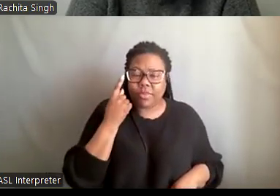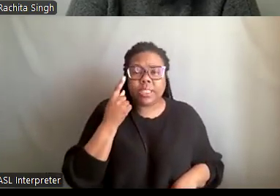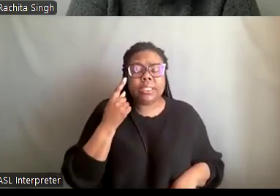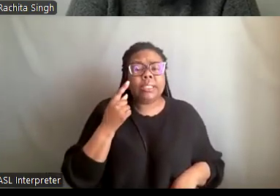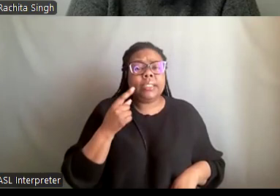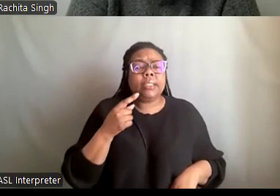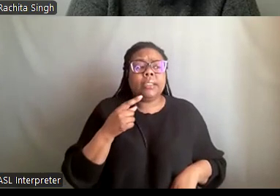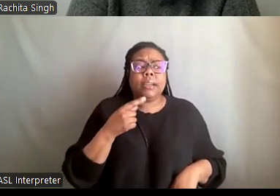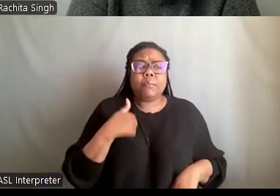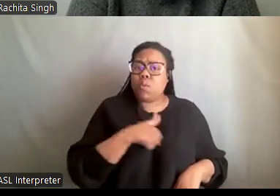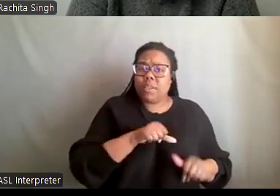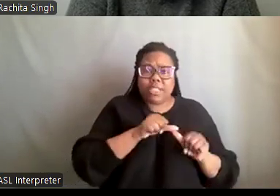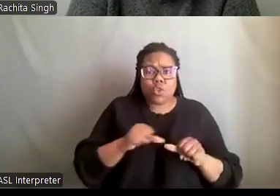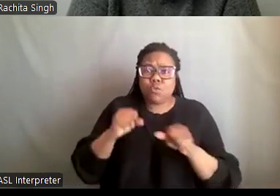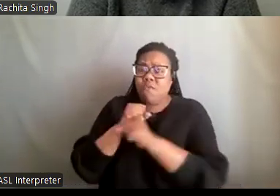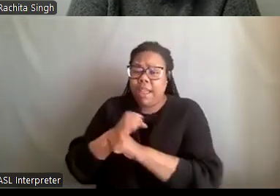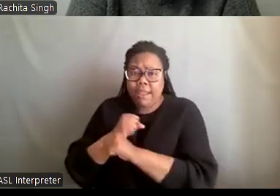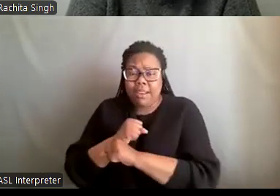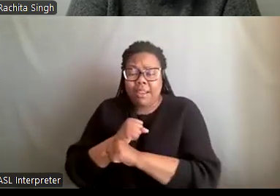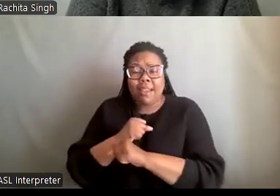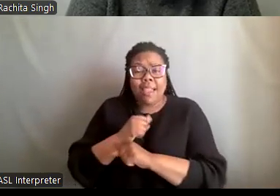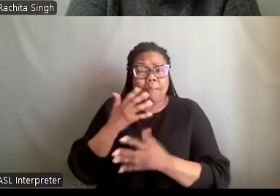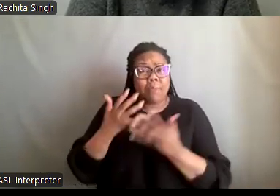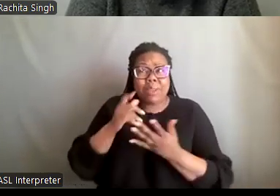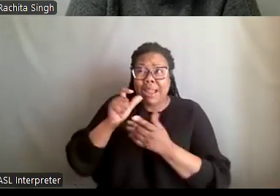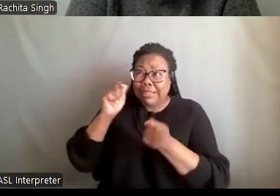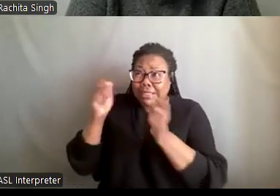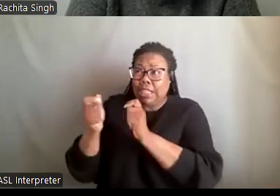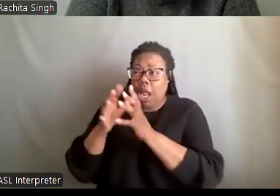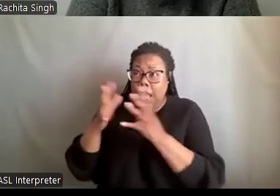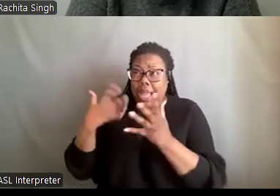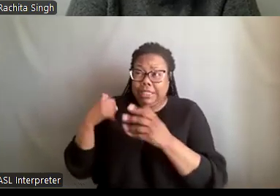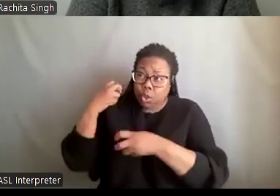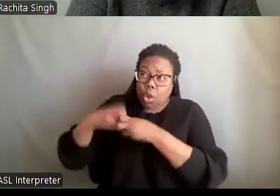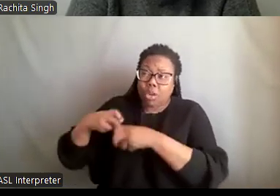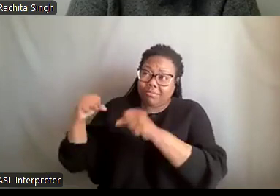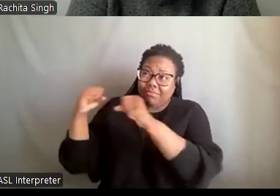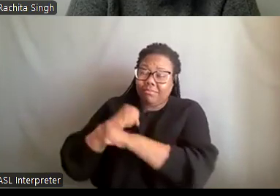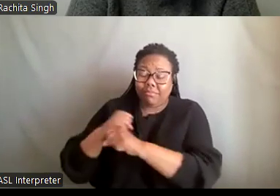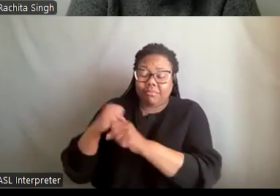important, but you should not be thinking that this means you're a bad organizer or a bad advocate. So that's what I